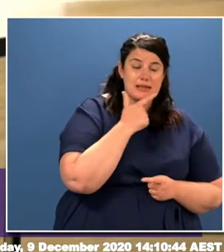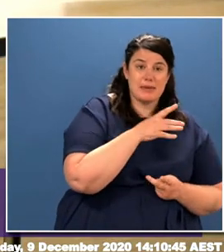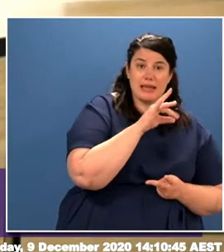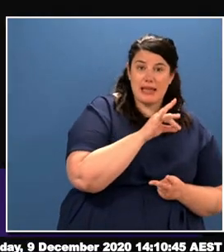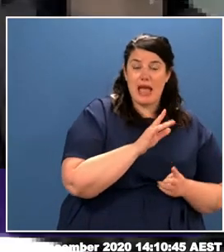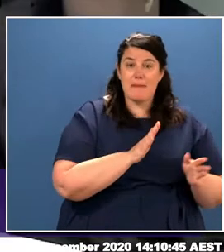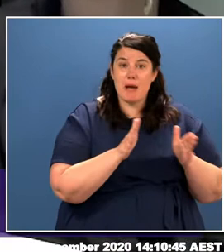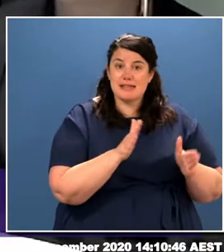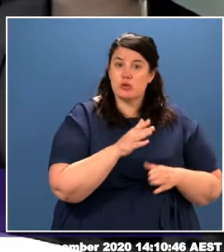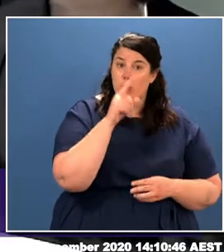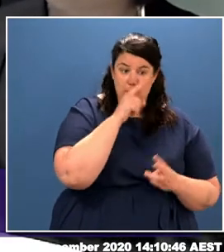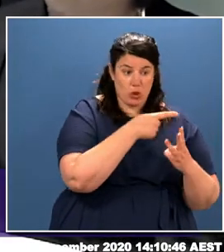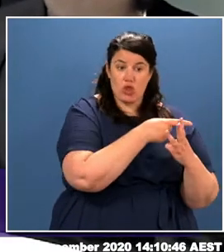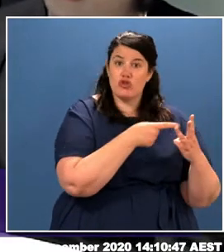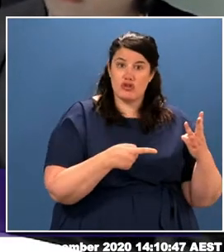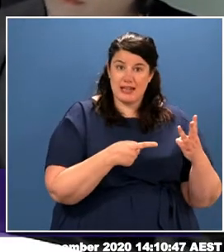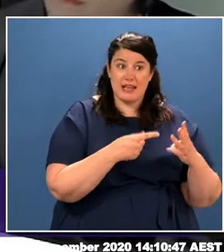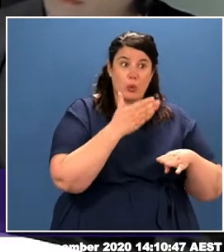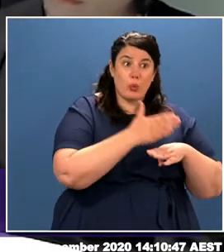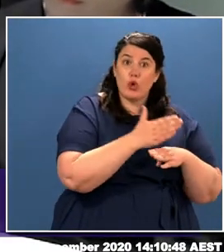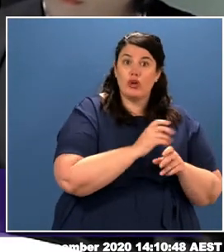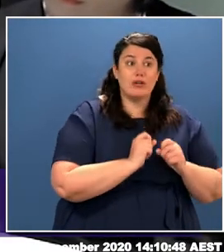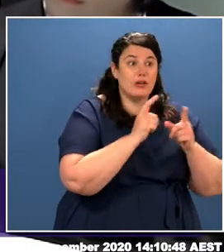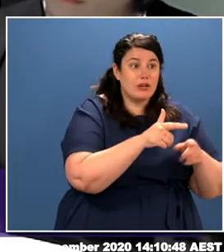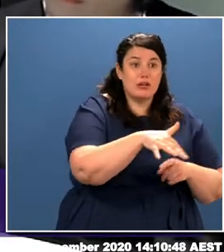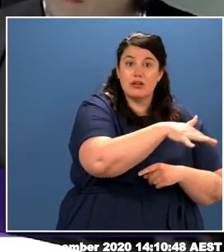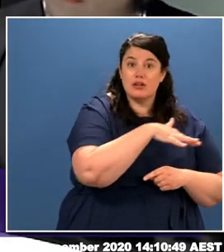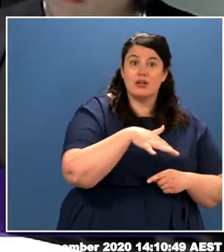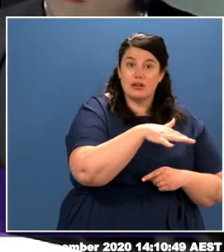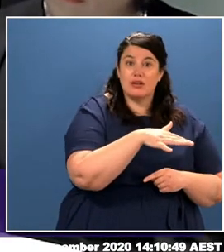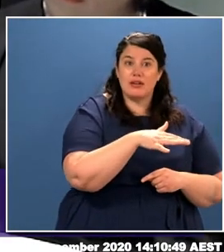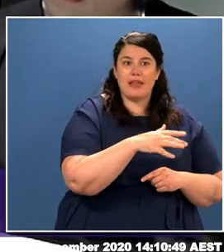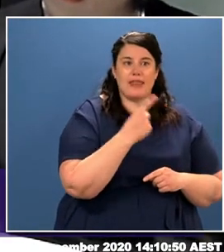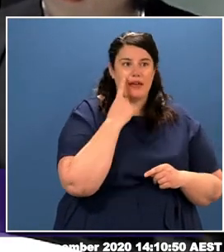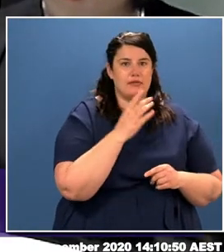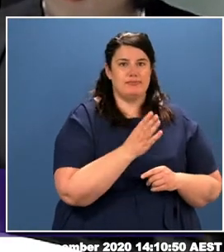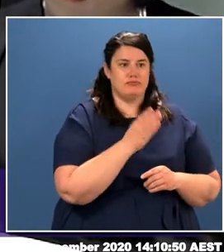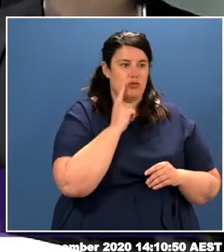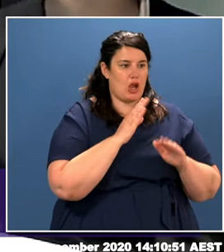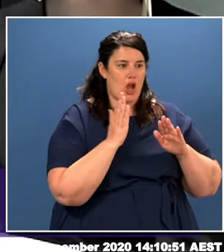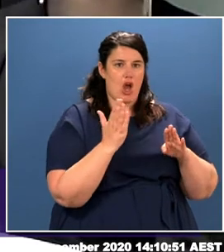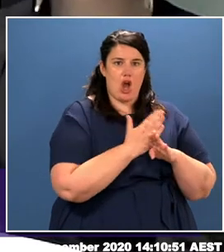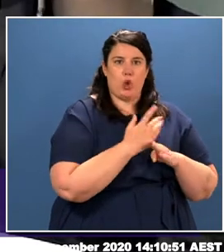bisexual people, in the workplace they do engage in identity disclosure and concealment strategies